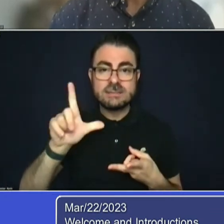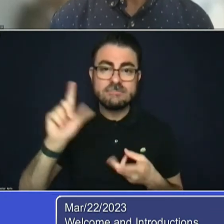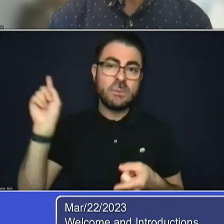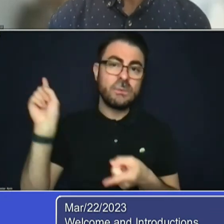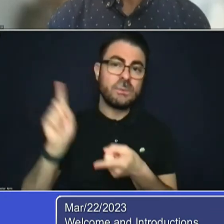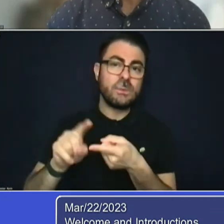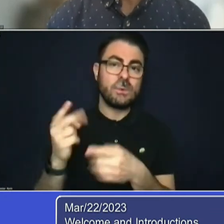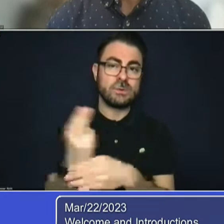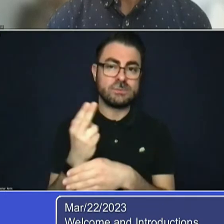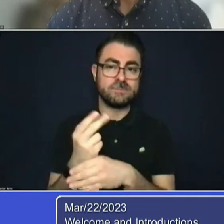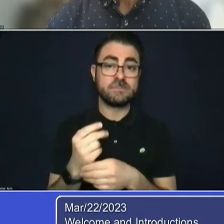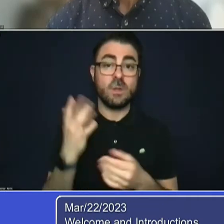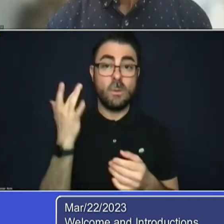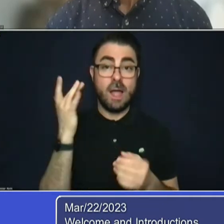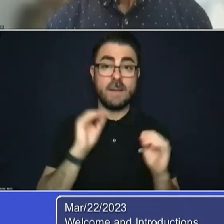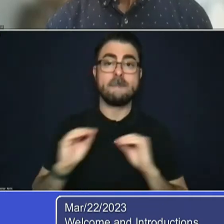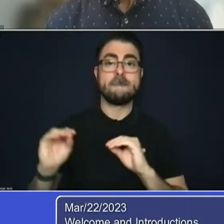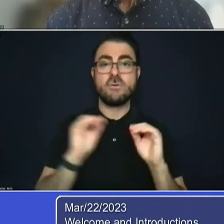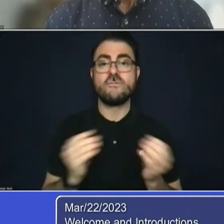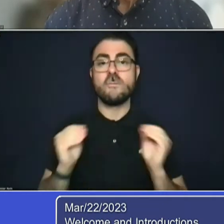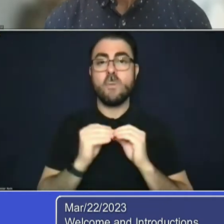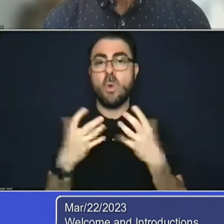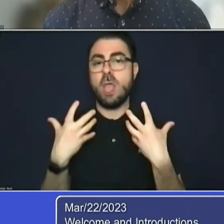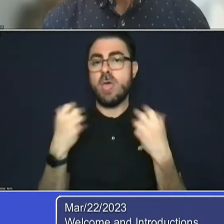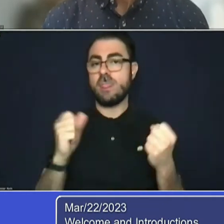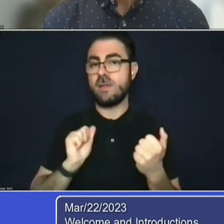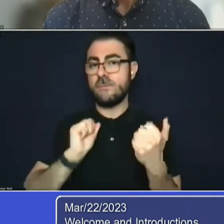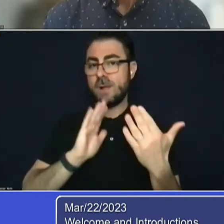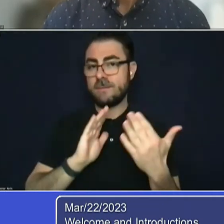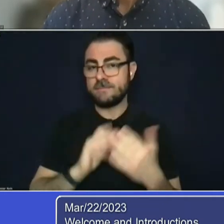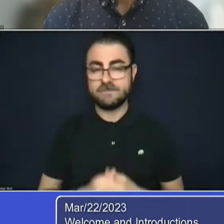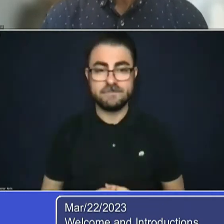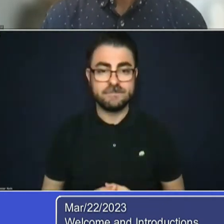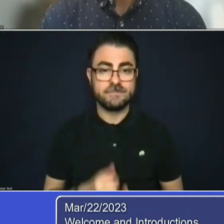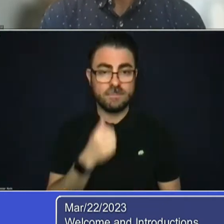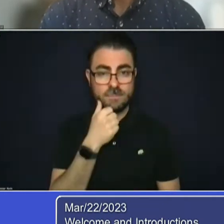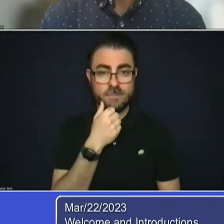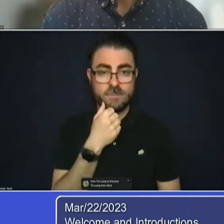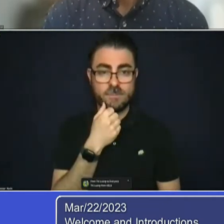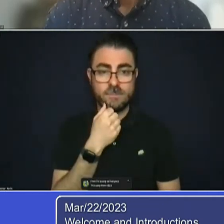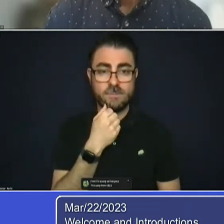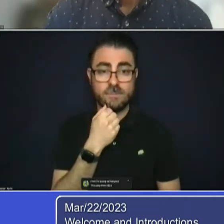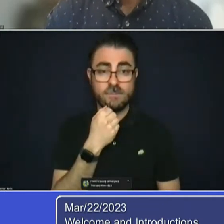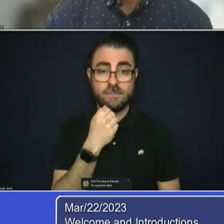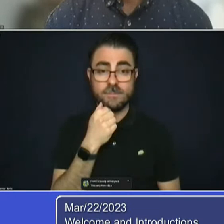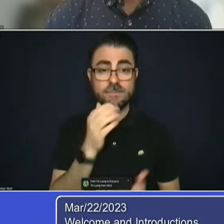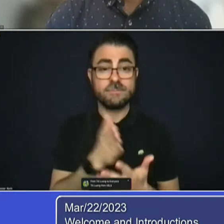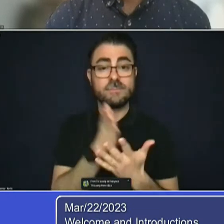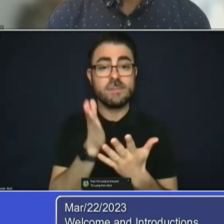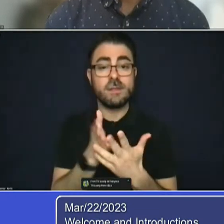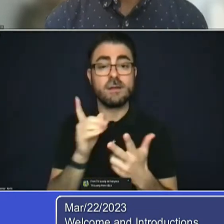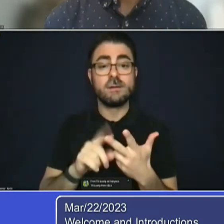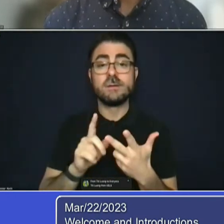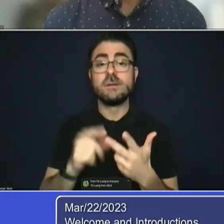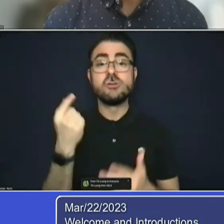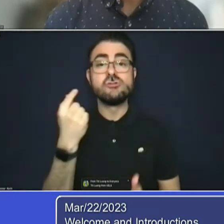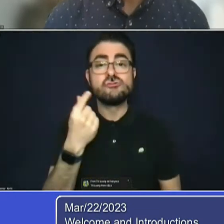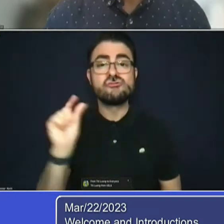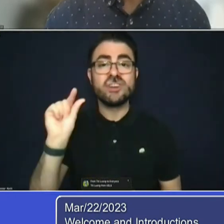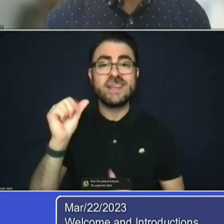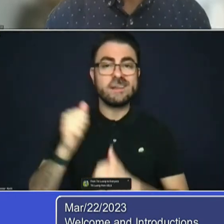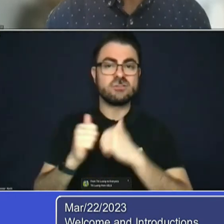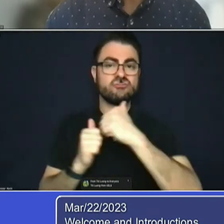THAT ARE CONSUMING LESS FOSSIL